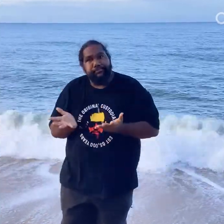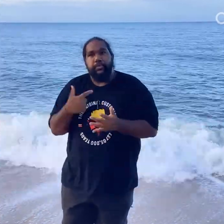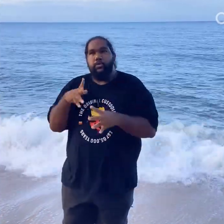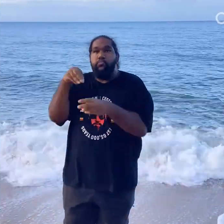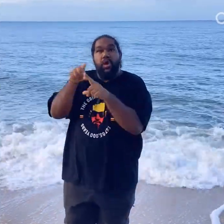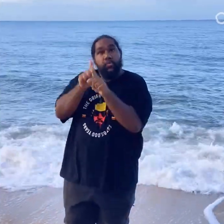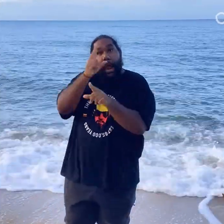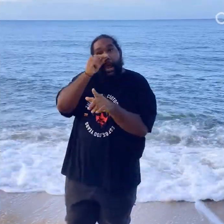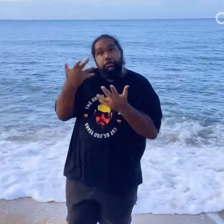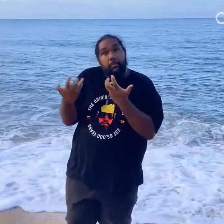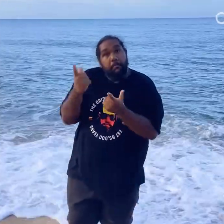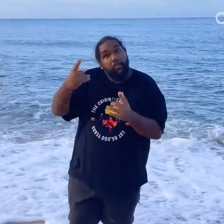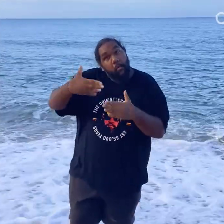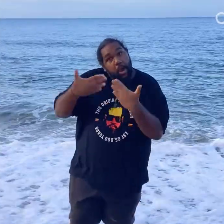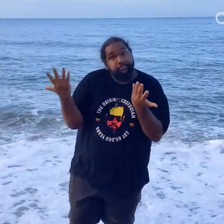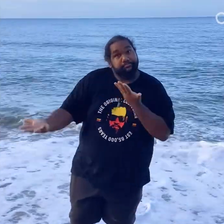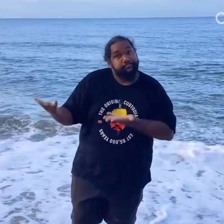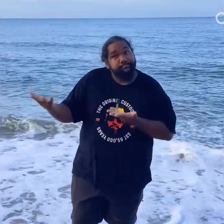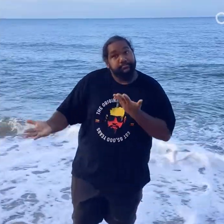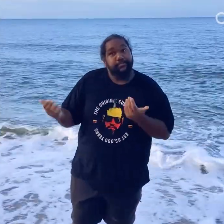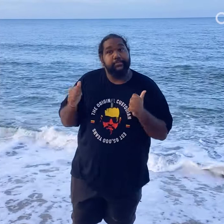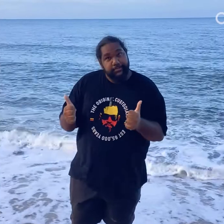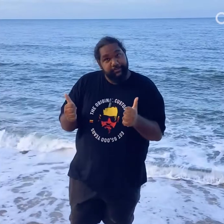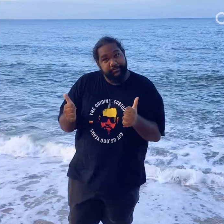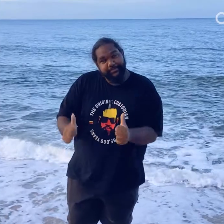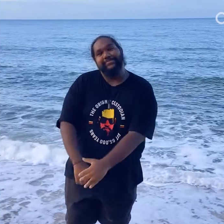and meet other Deaf youth.